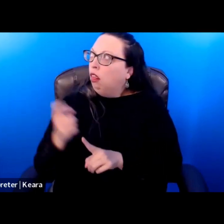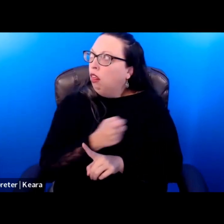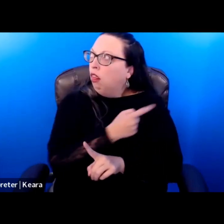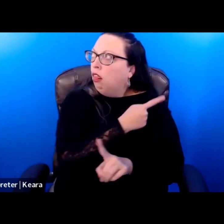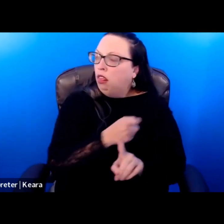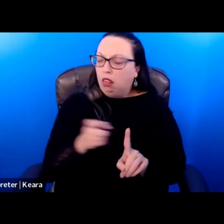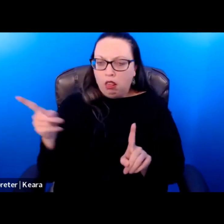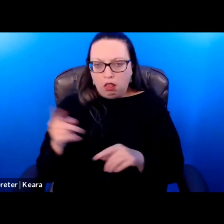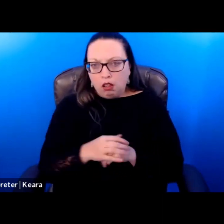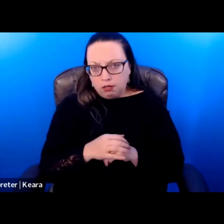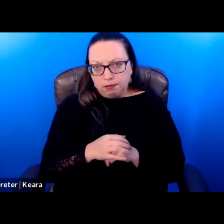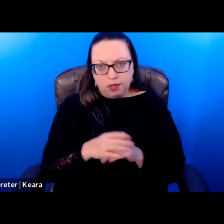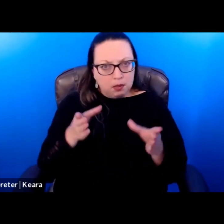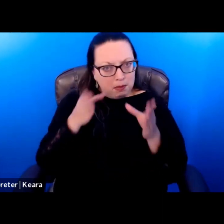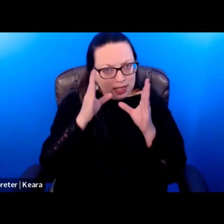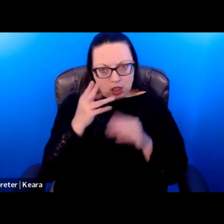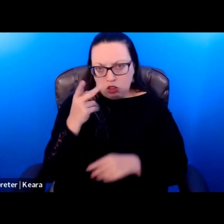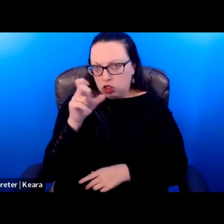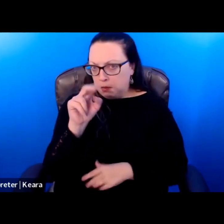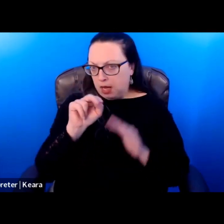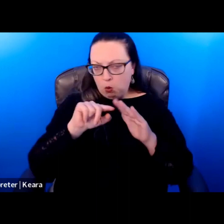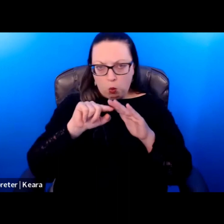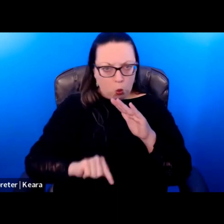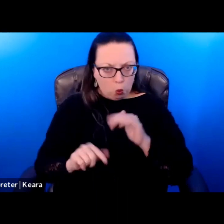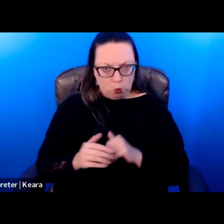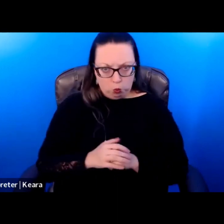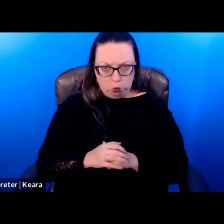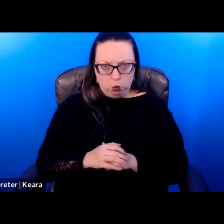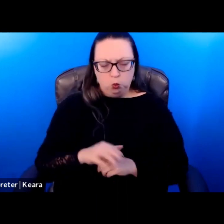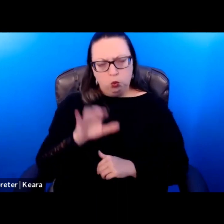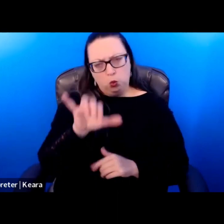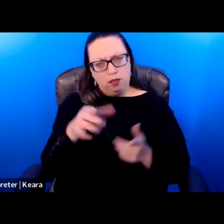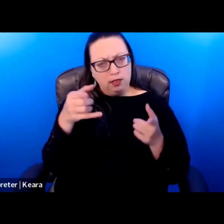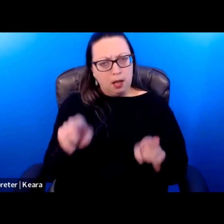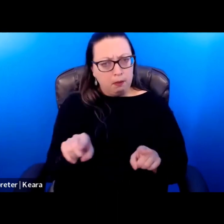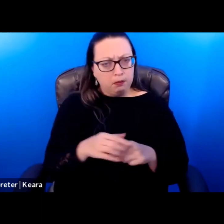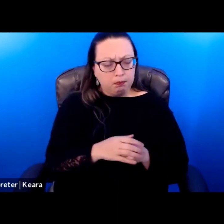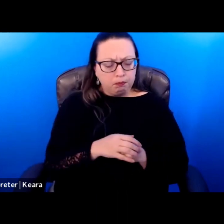was was extremely low. And so this kind of occurred, especially as I went on through